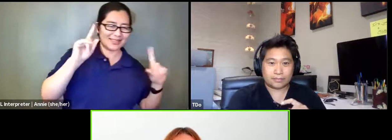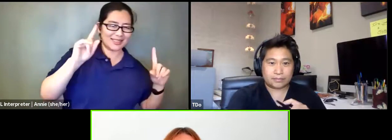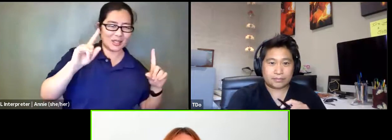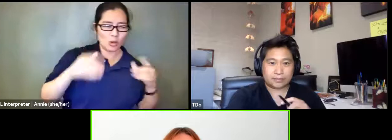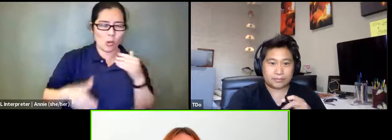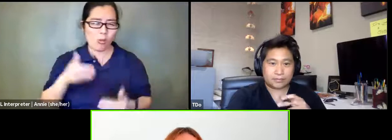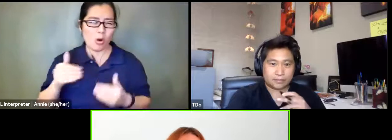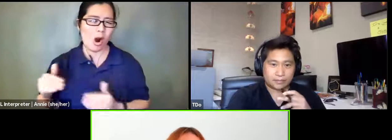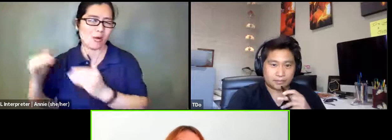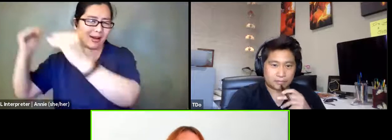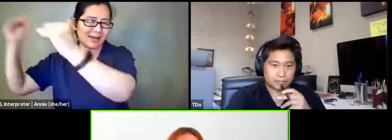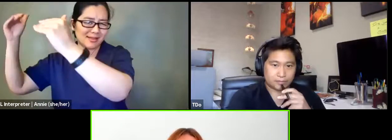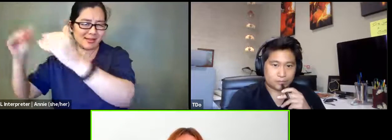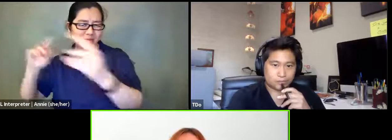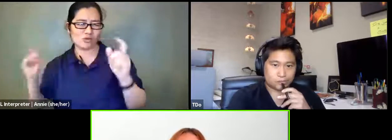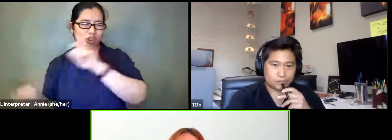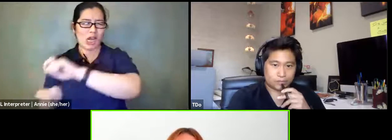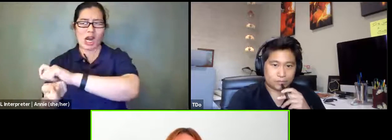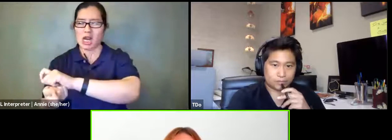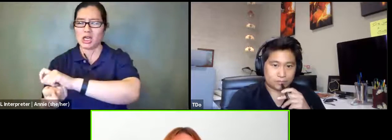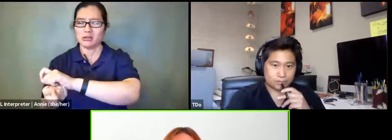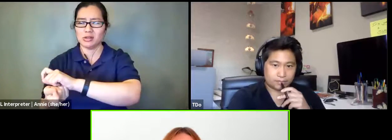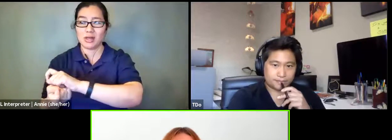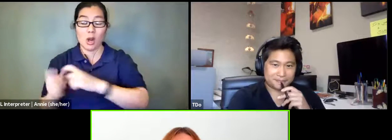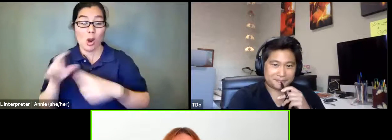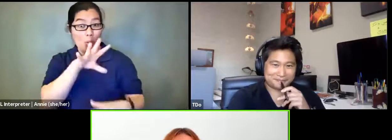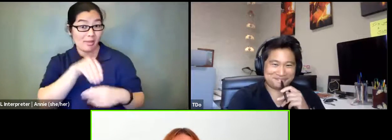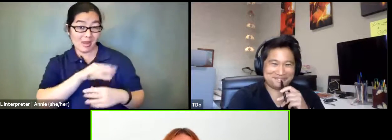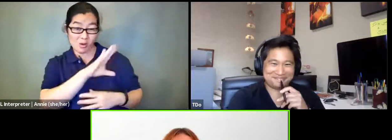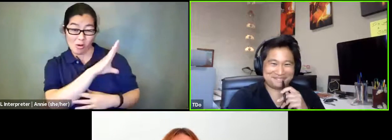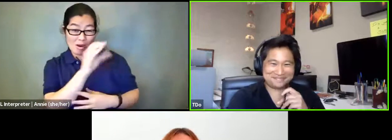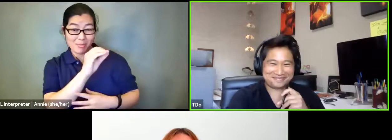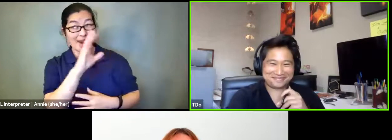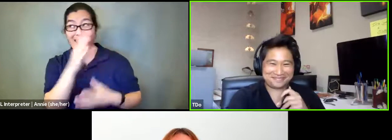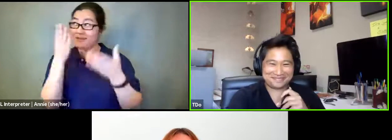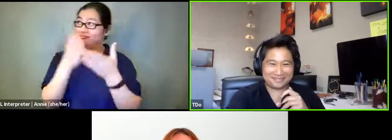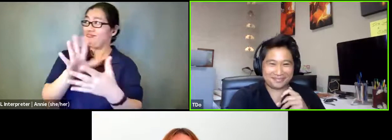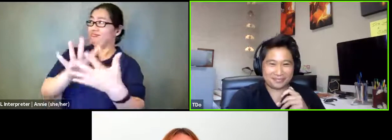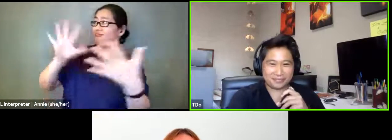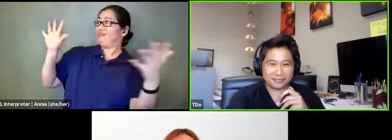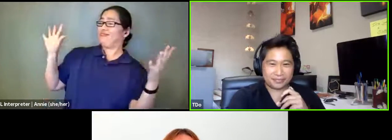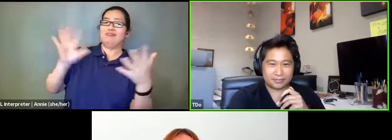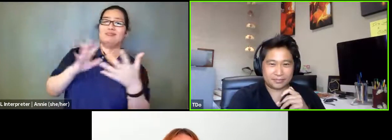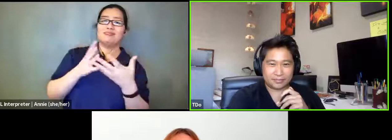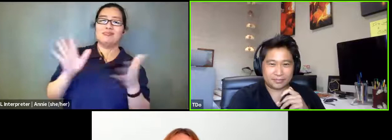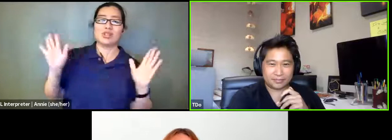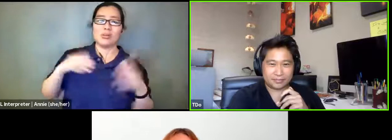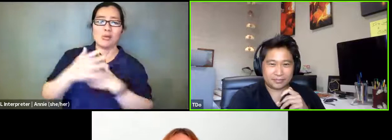as well as the country in general?’ That's a big question. Maybe what does success look like